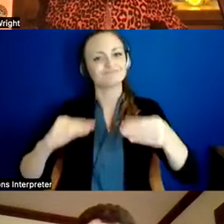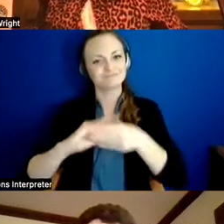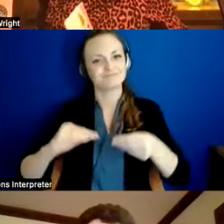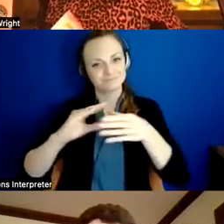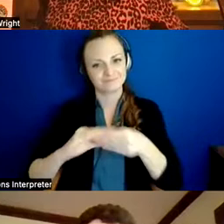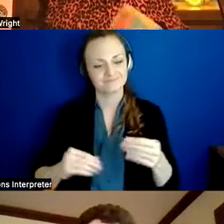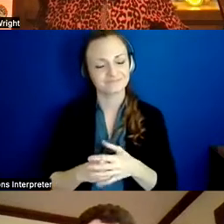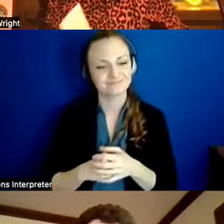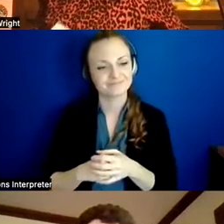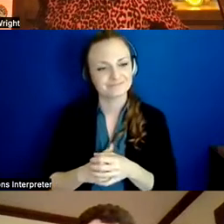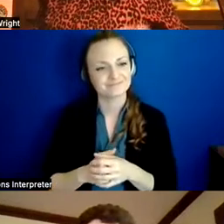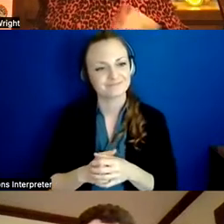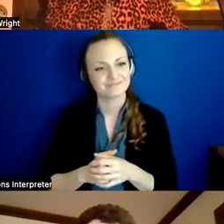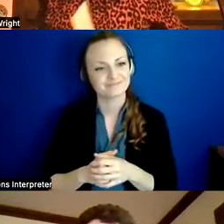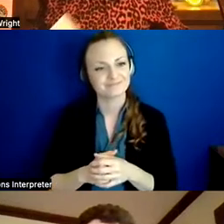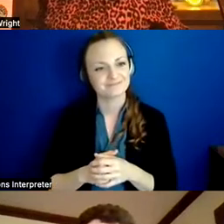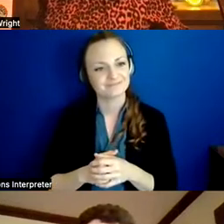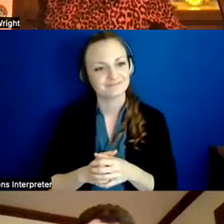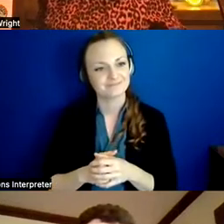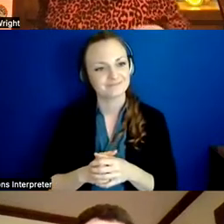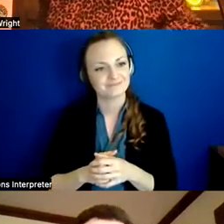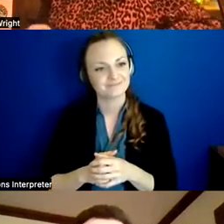I mean I call you know these by heart. 19:40:16 But i'll look for the 4 questions